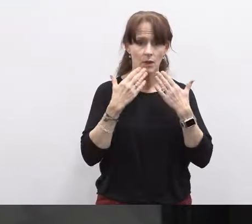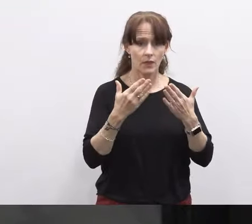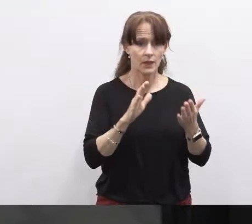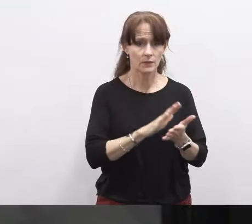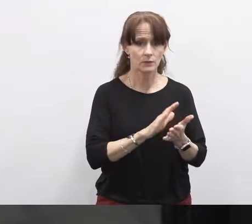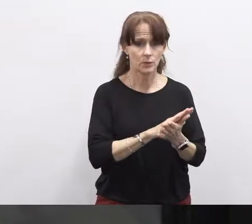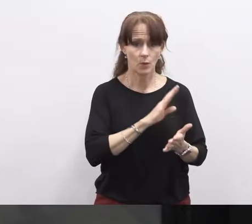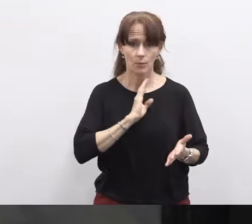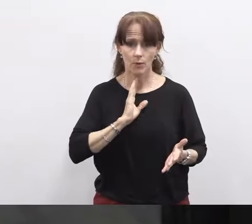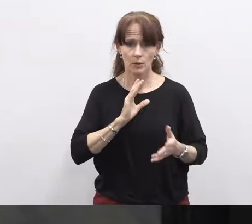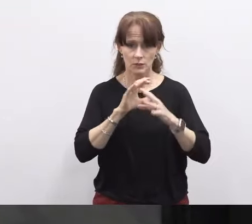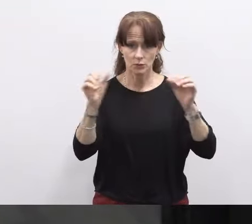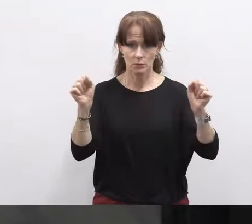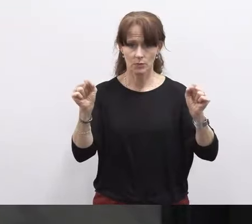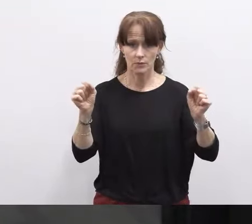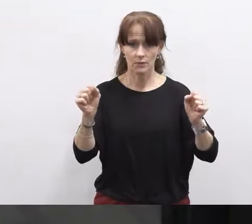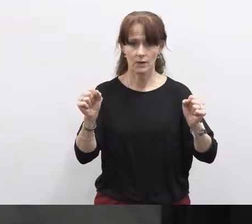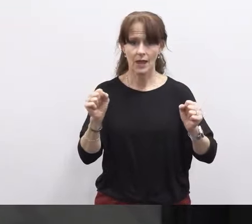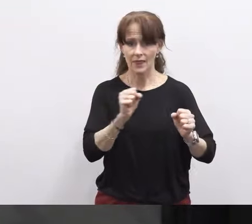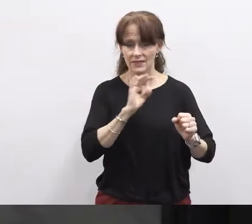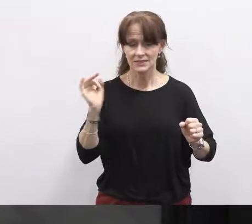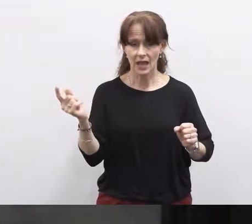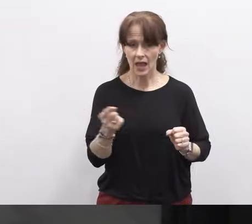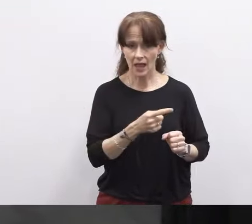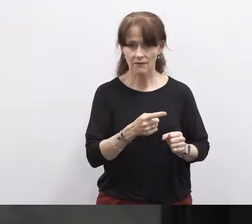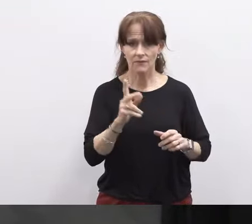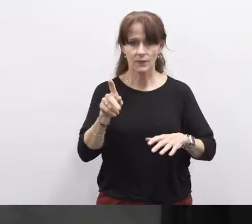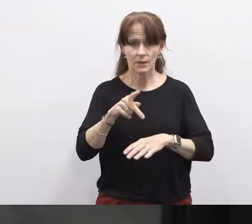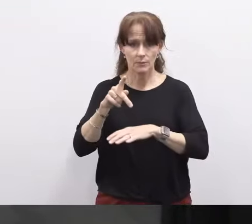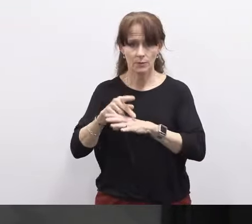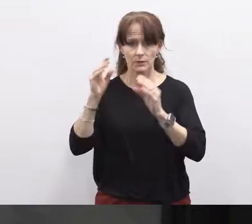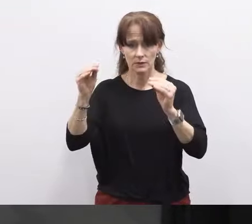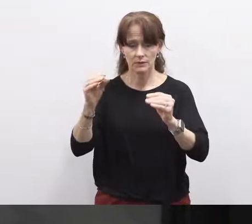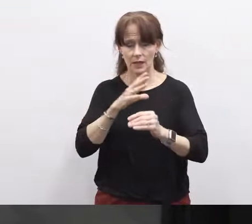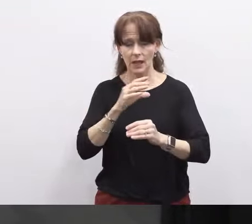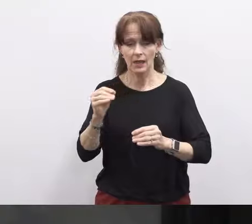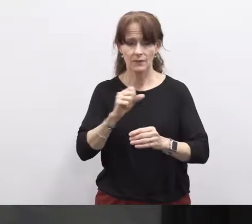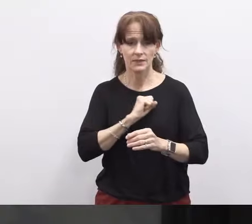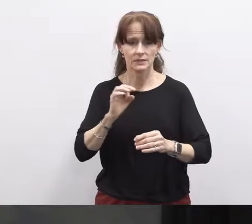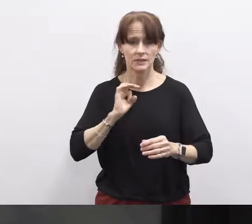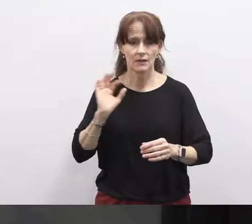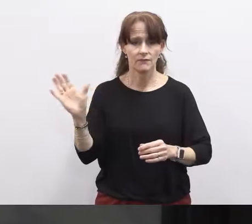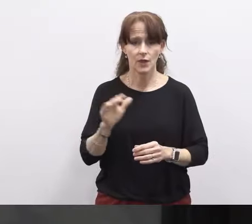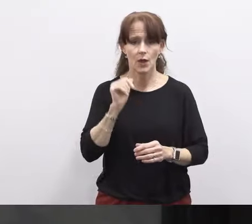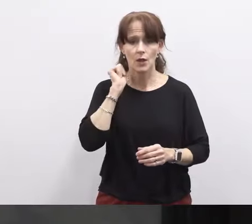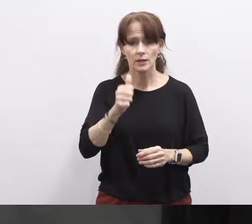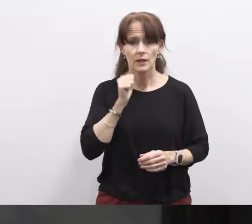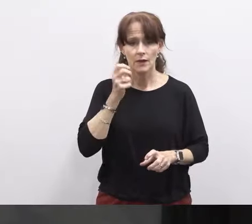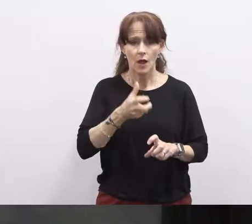the superintendent, executive staff, the principals, teachers, and the staff for their daily hard work